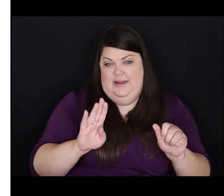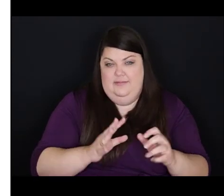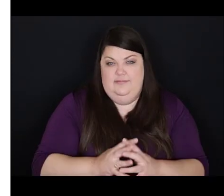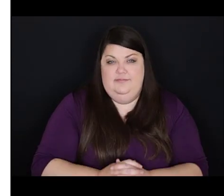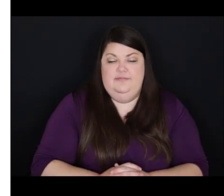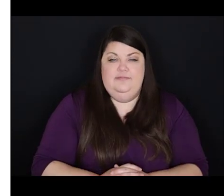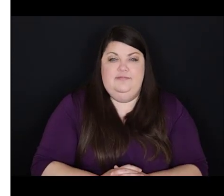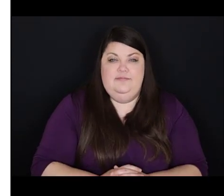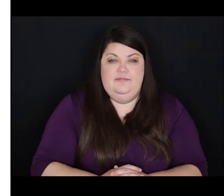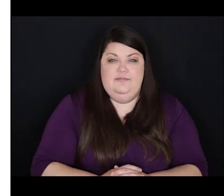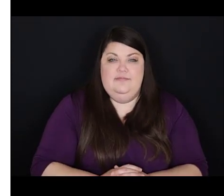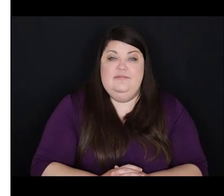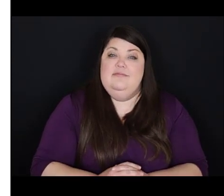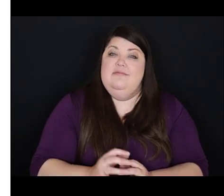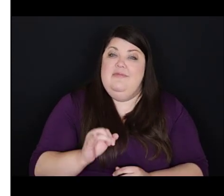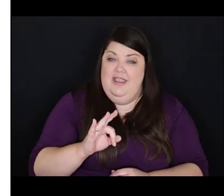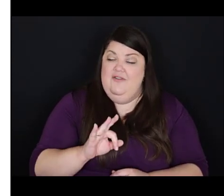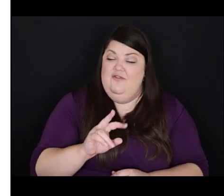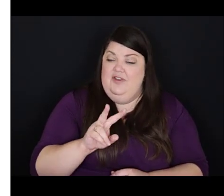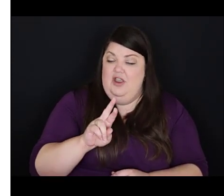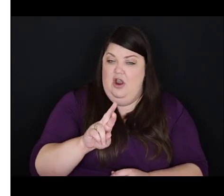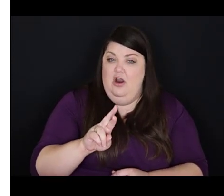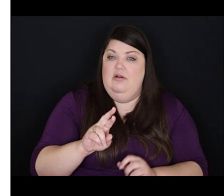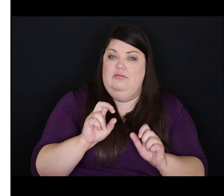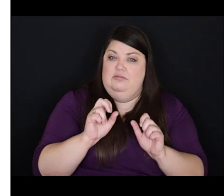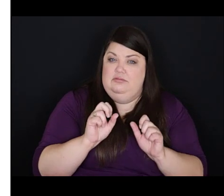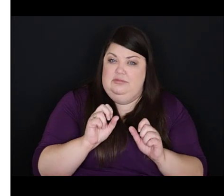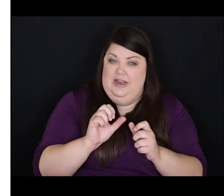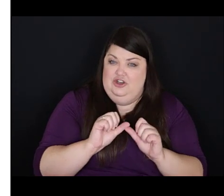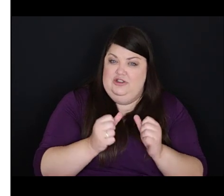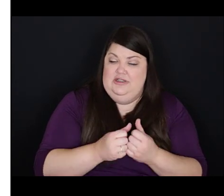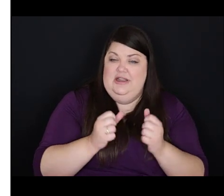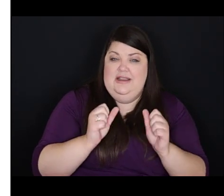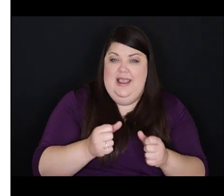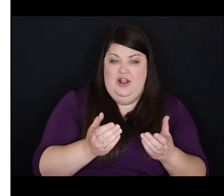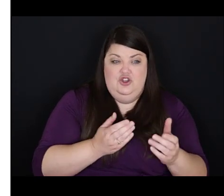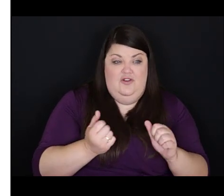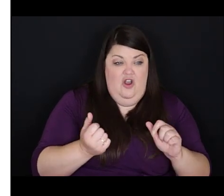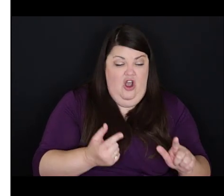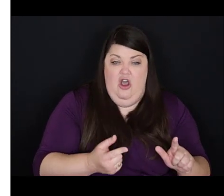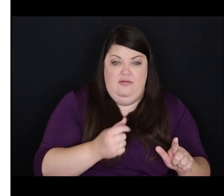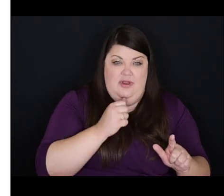If the VR agency is able to serve all individuals and not implement an Order of Selection,